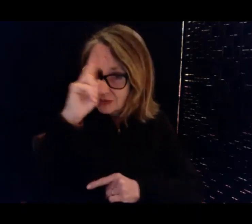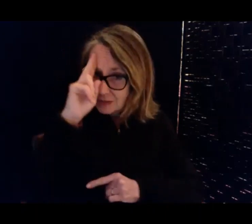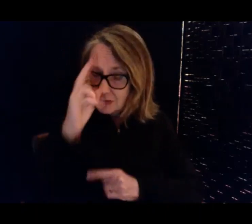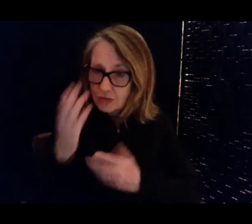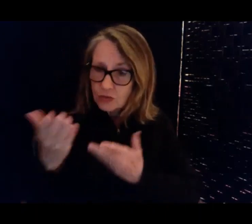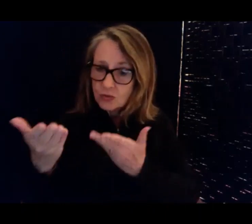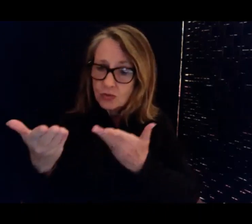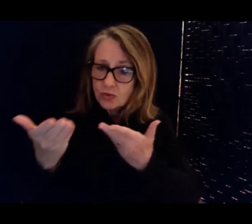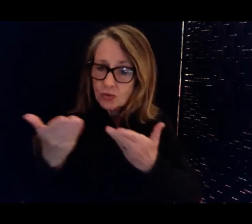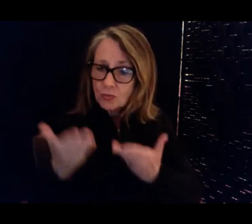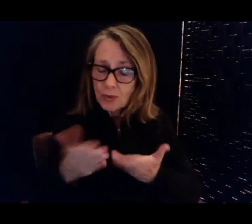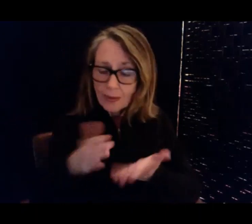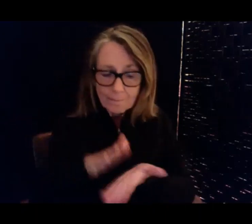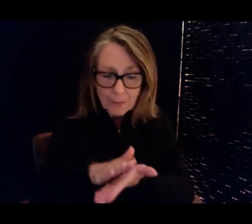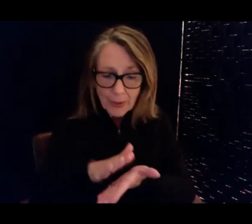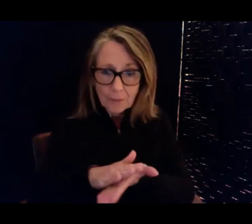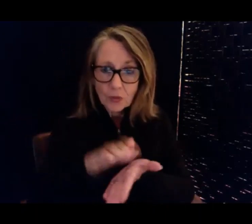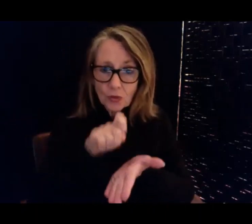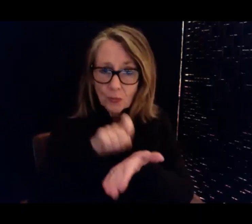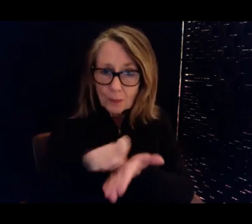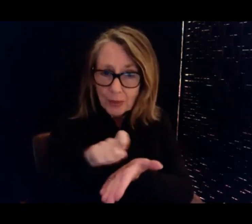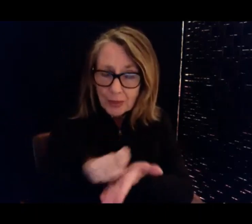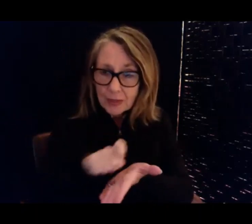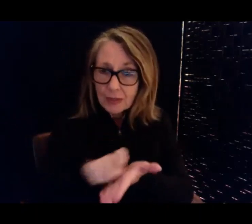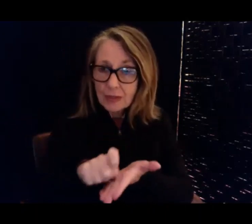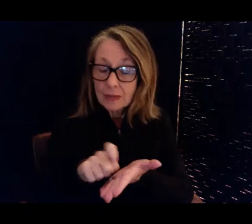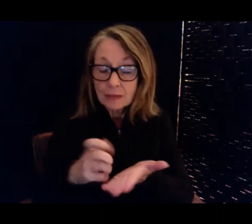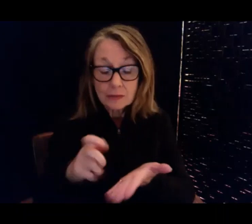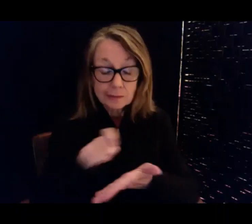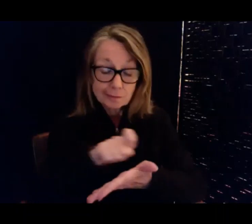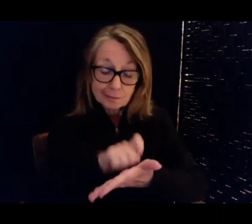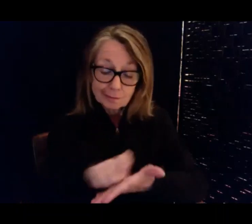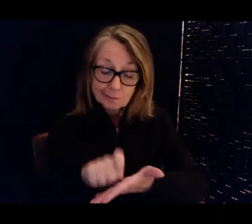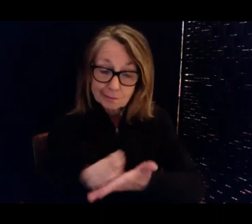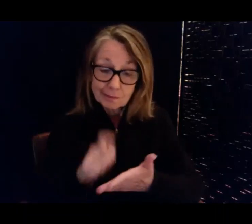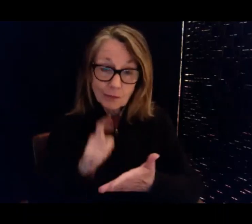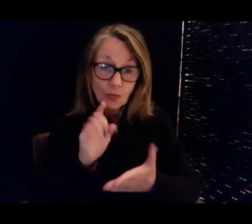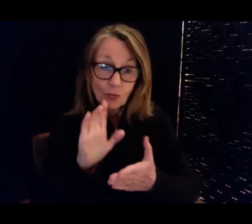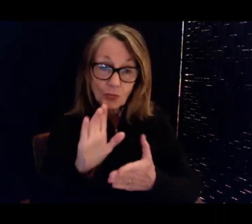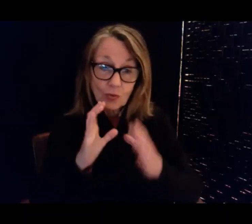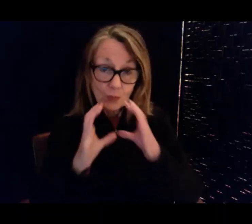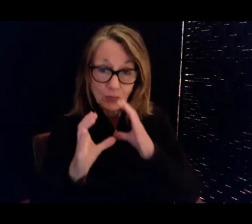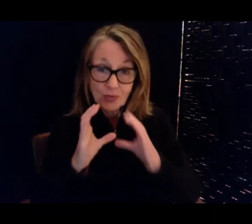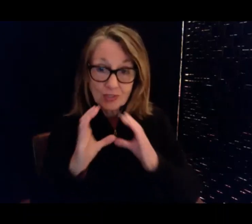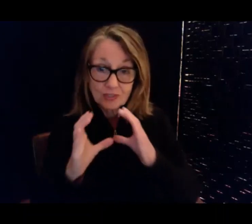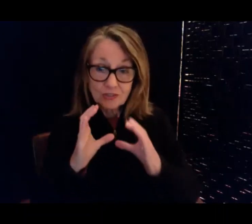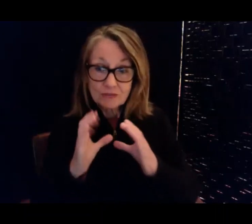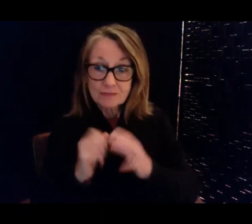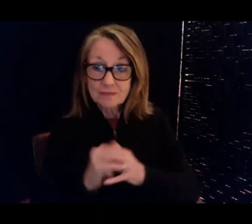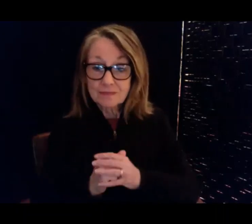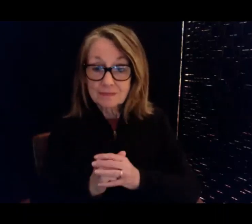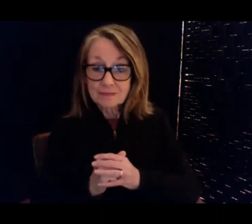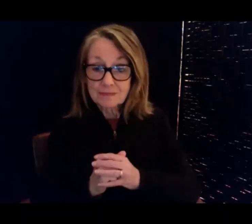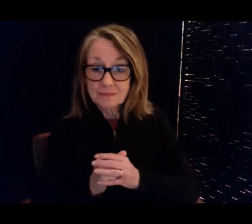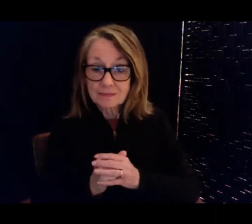a paper and pens and just write out your communication and of course bring extra